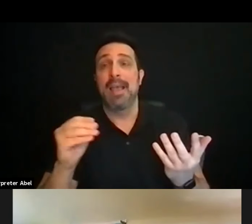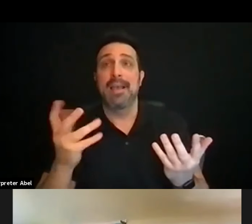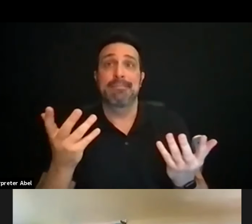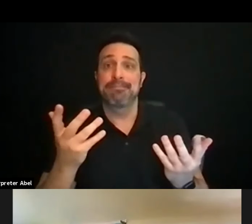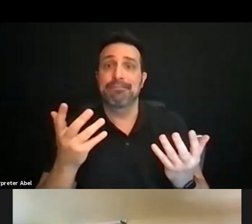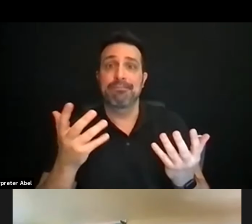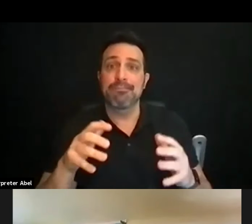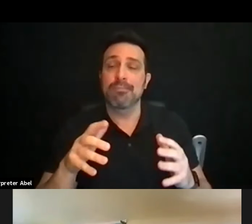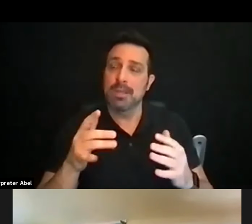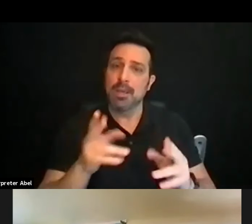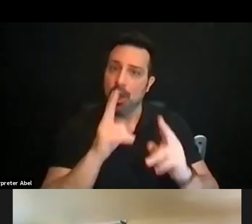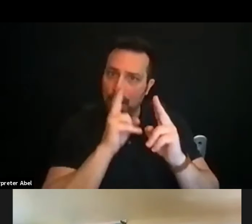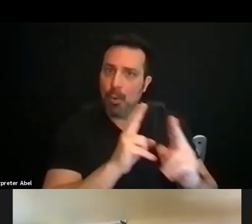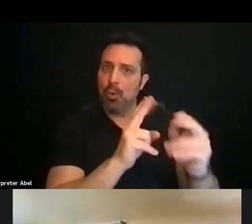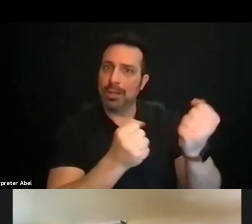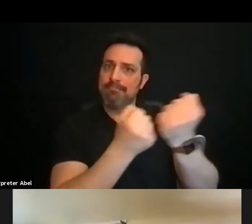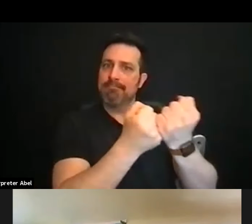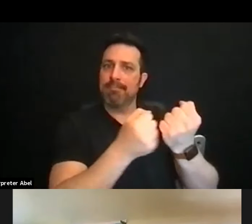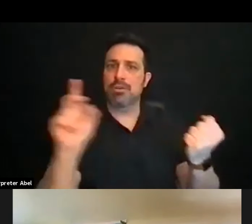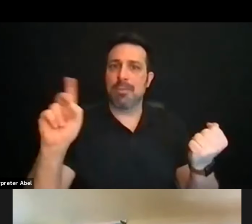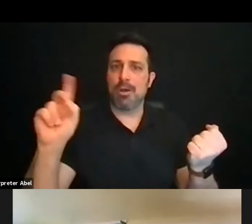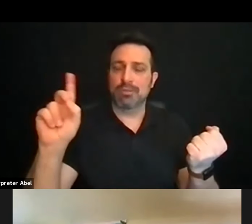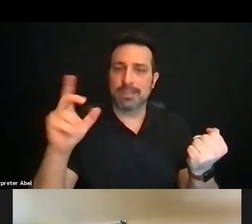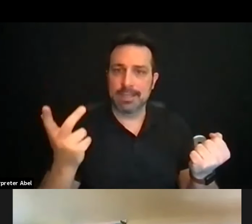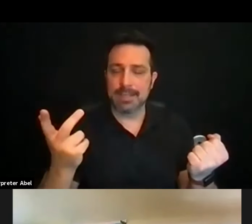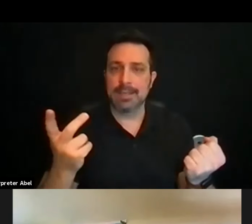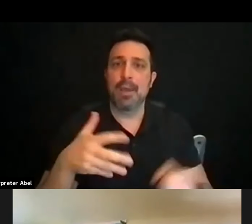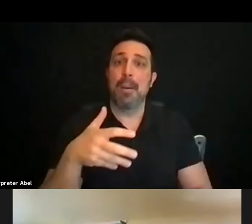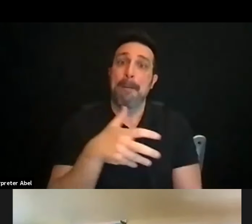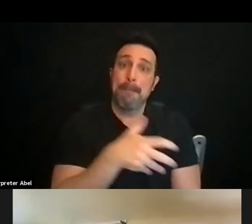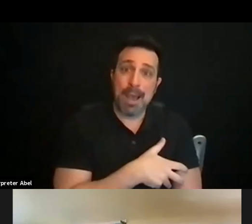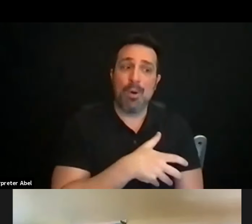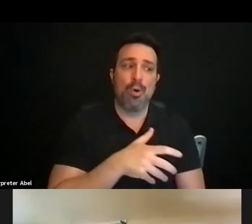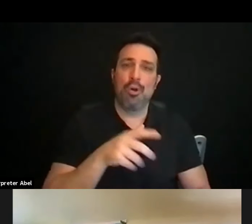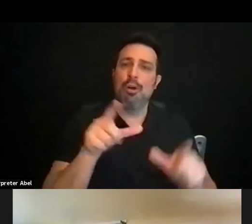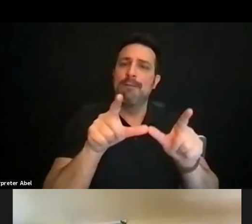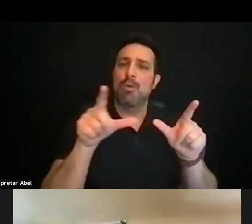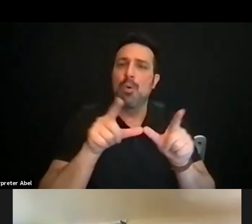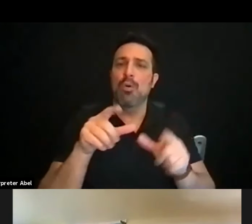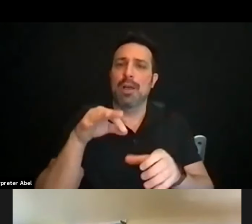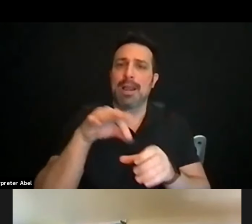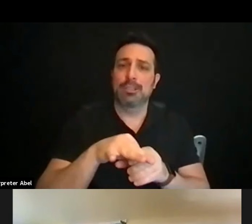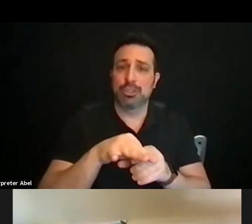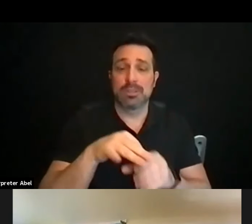Oregon D.A. for the people platform. If you want to support families in their justice struggle, and